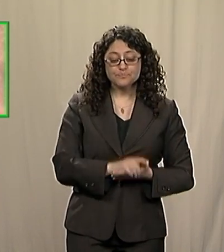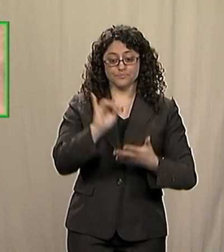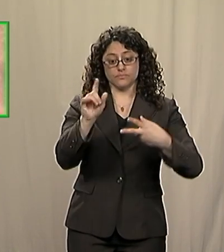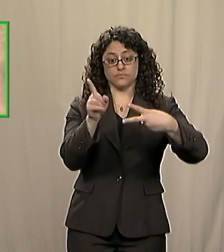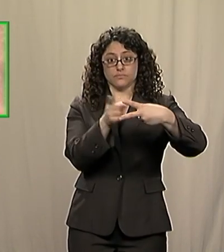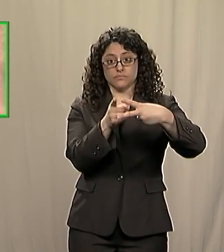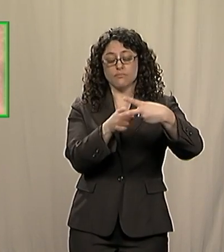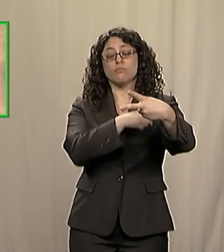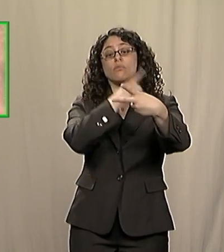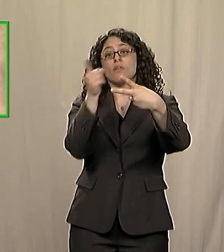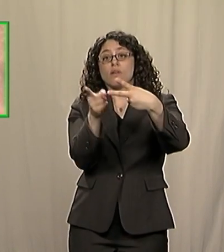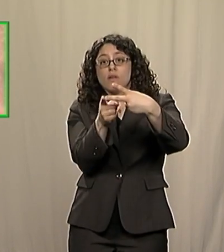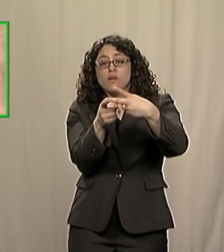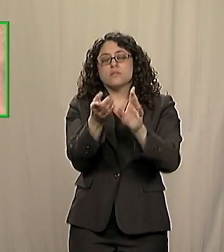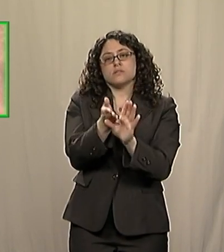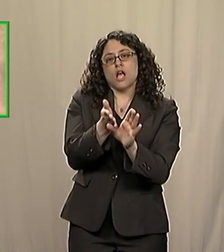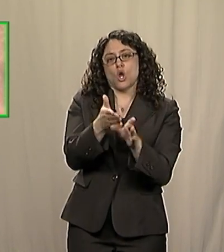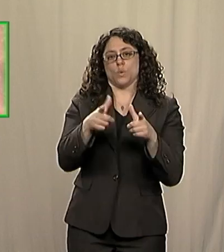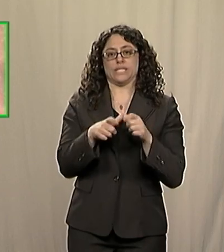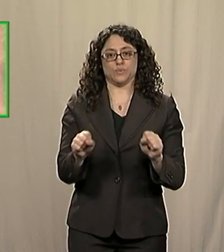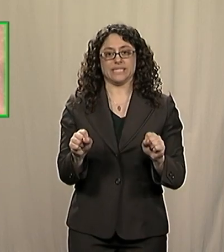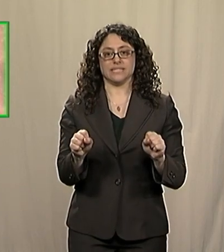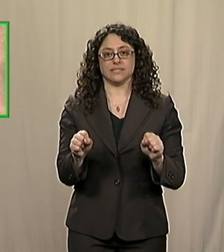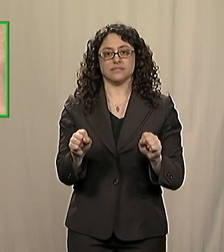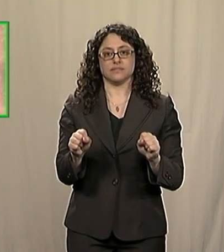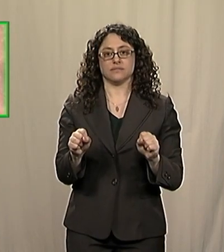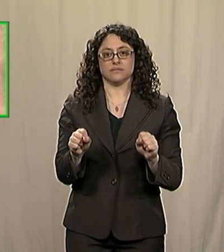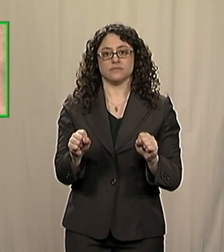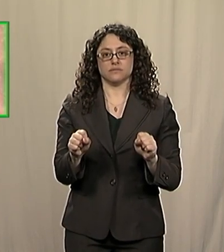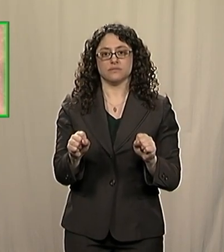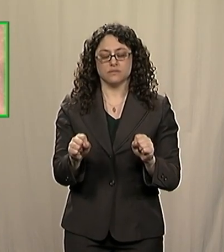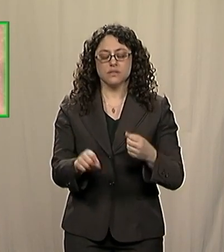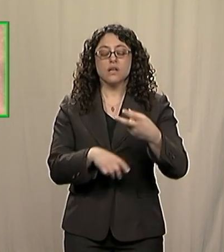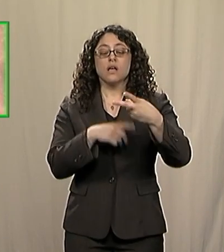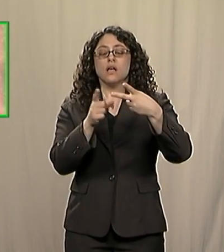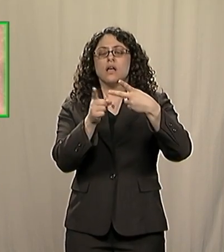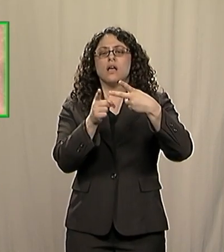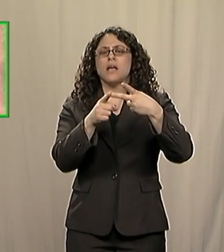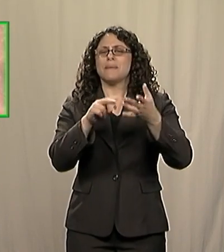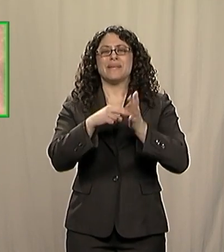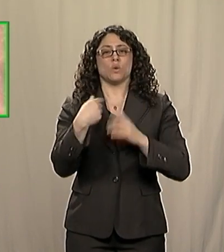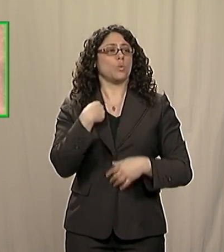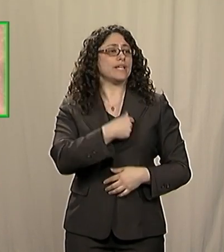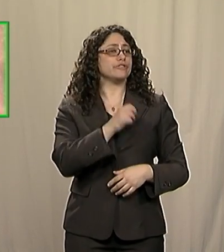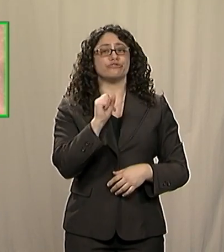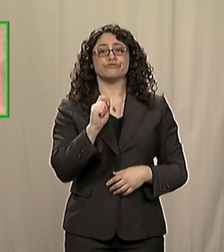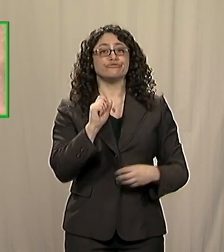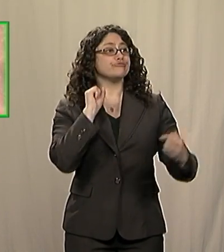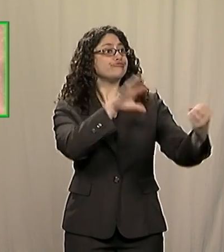The idea here is we are not merely firing utterances back and forth between each other,